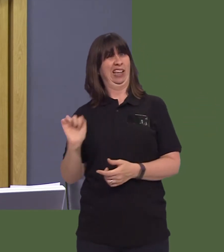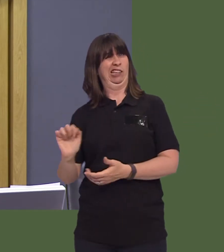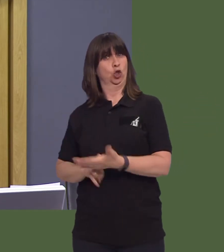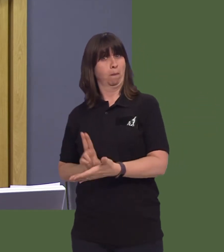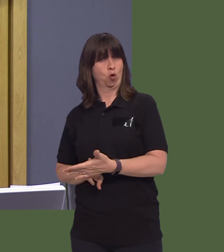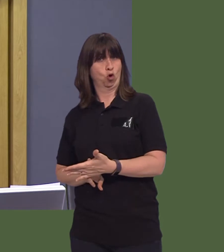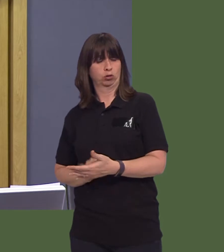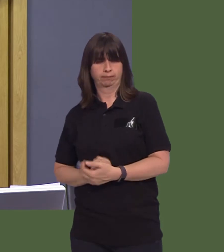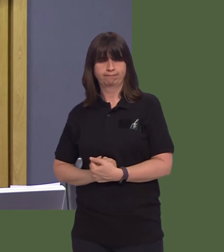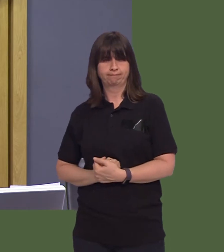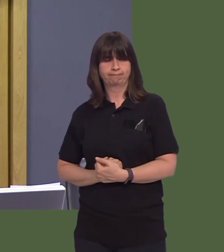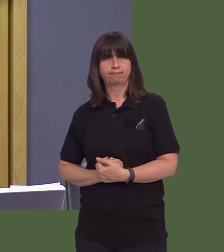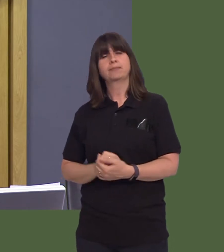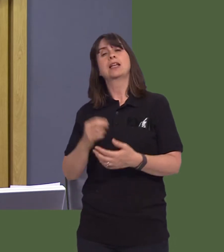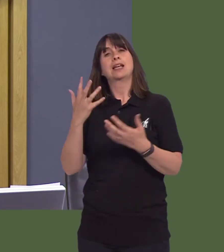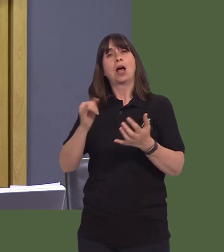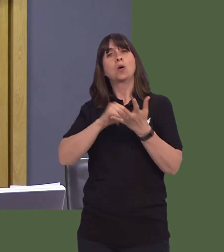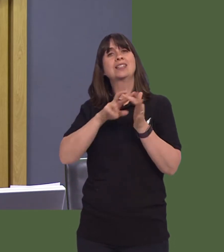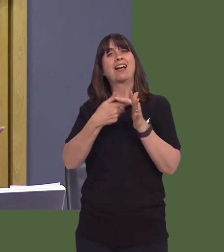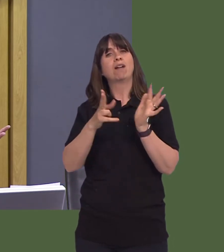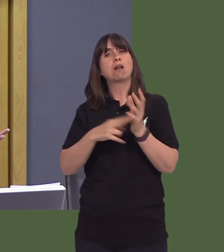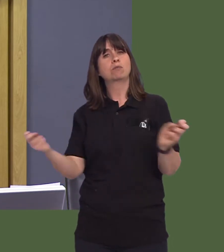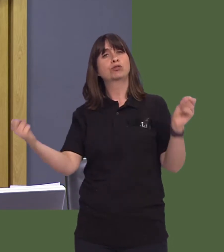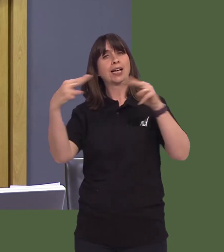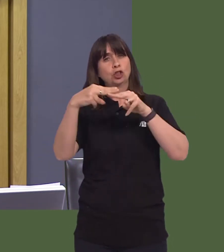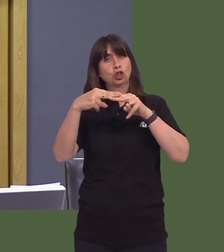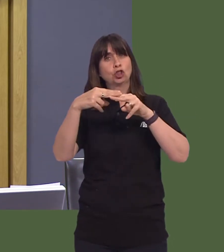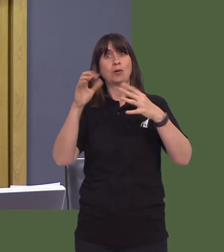With the removal of the Severn bridge tolls fast approaching, and people moving from Bristol